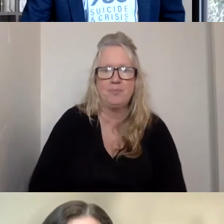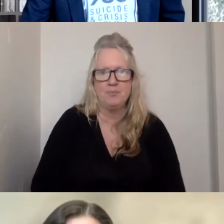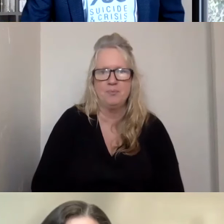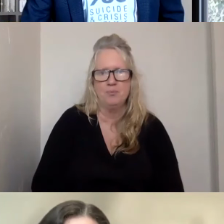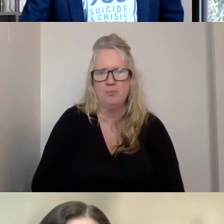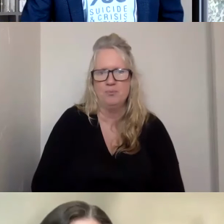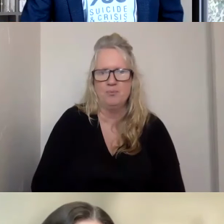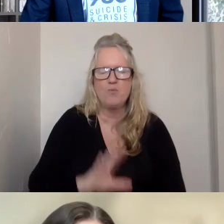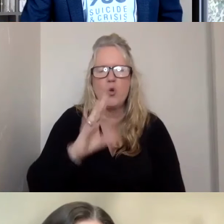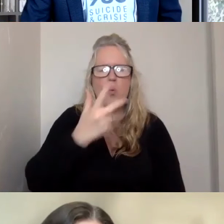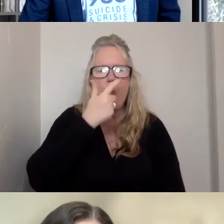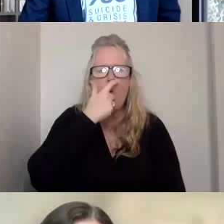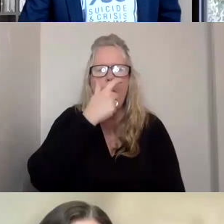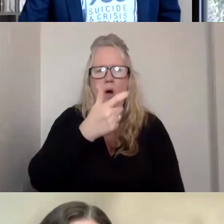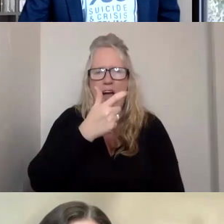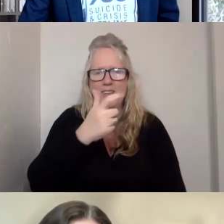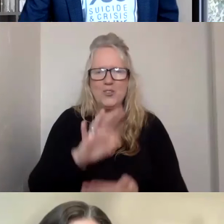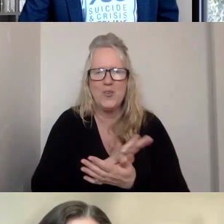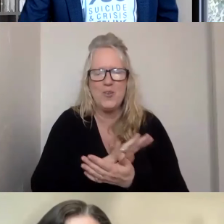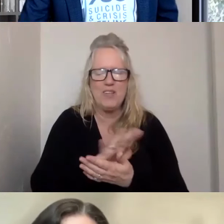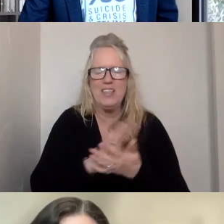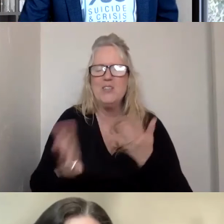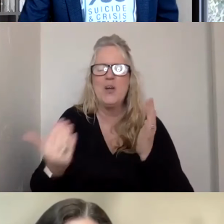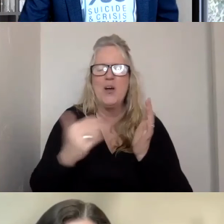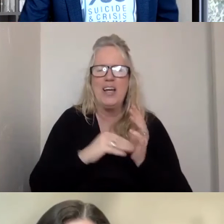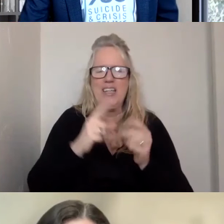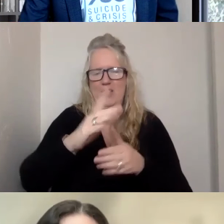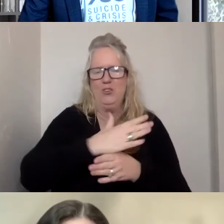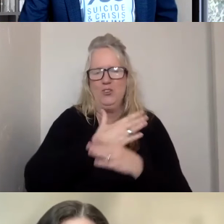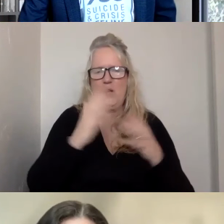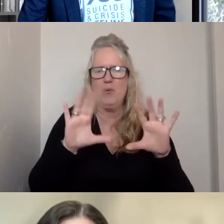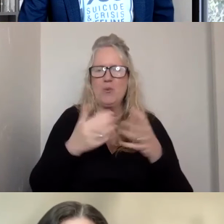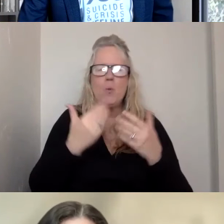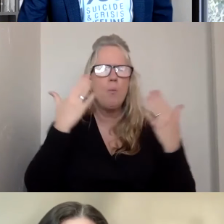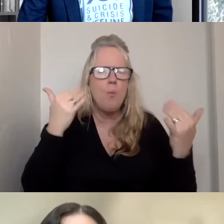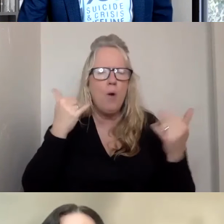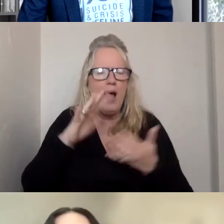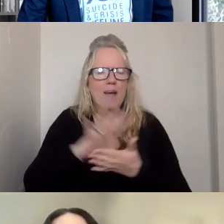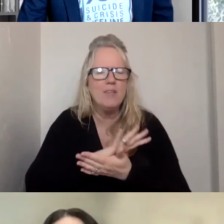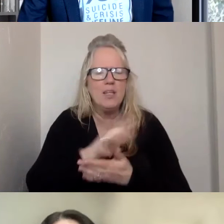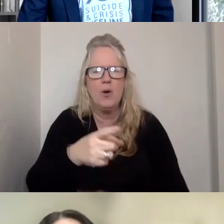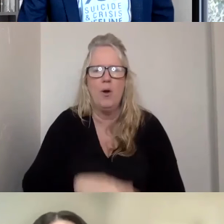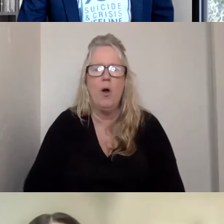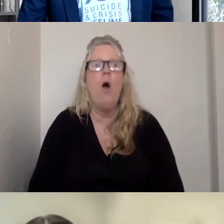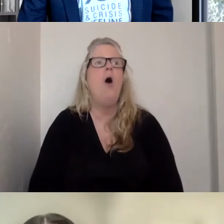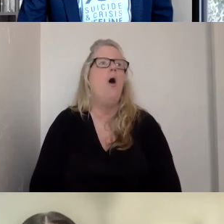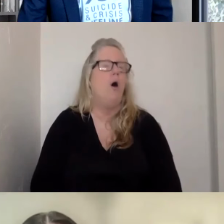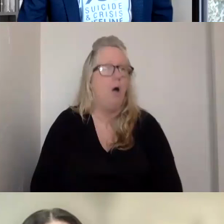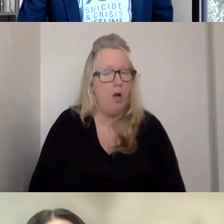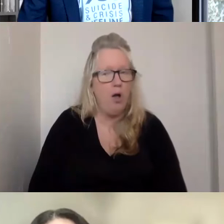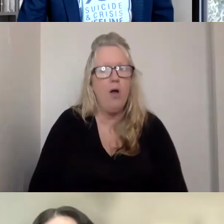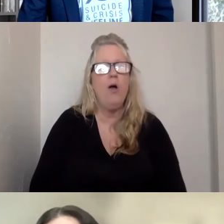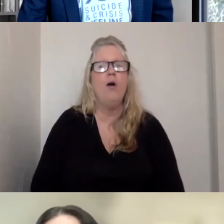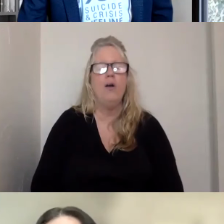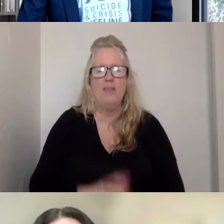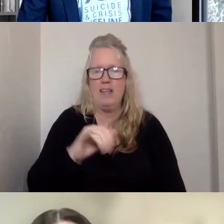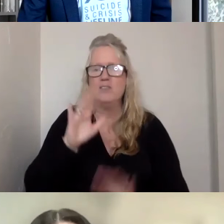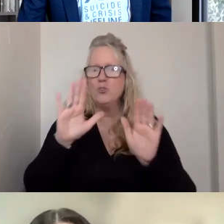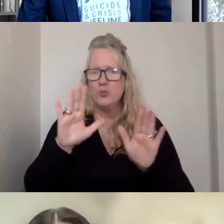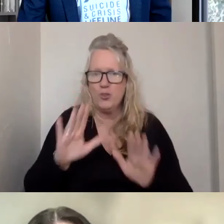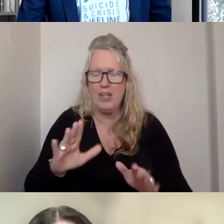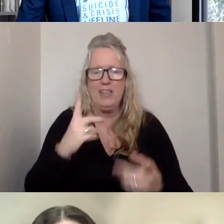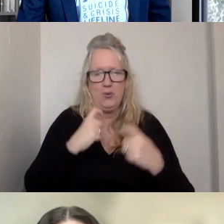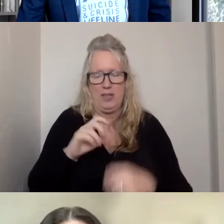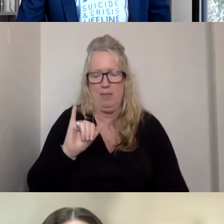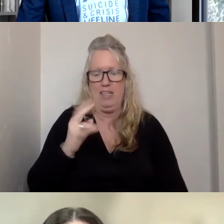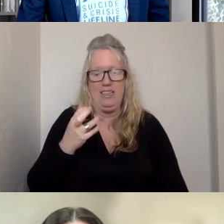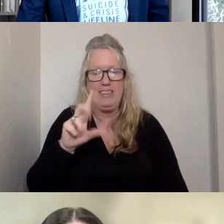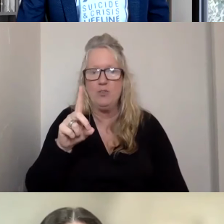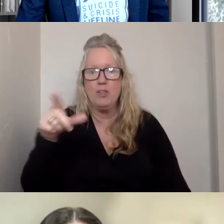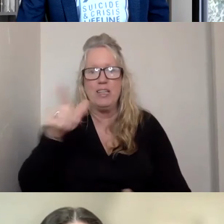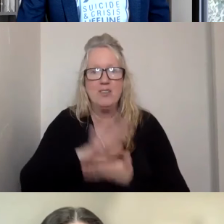LET'S WATCH THE VIDEO. WHY ARE WE DOING A VIDEO? >>: INGRID IS IN SCHOOL RIGHT NOW AND THAT IS